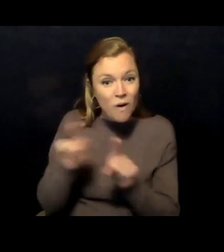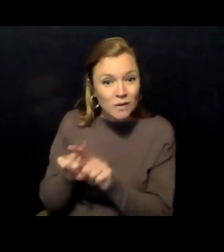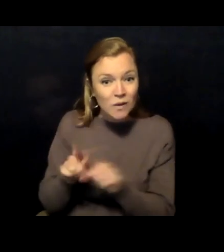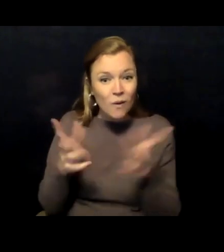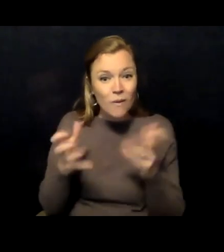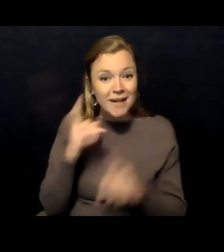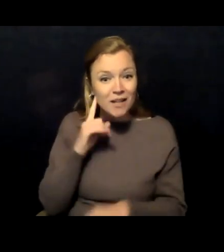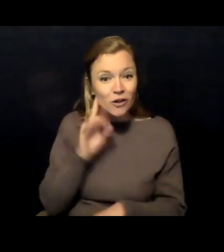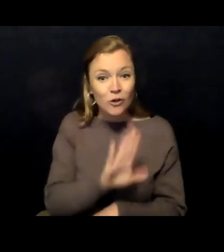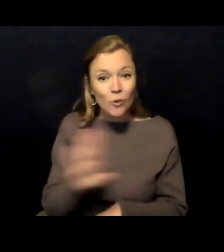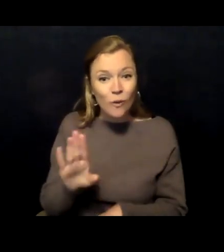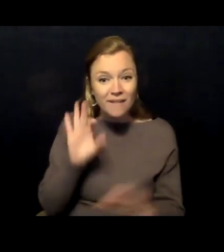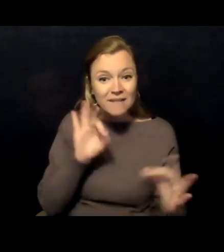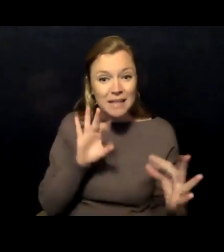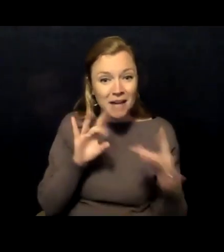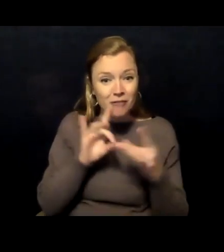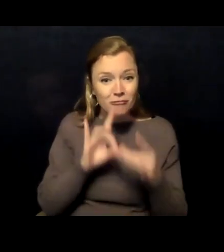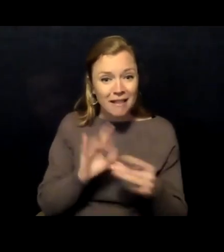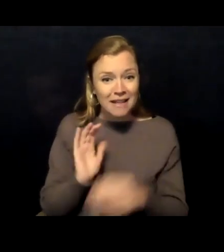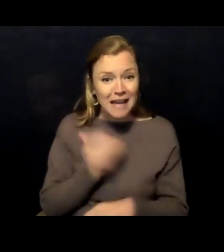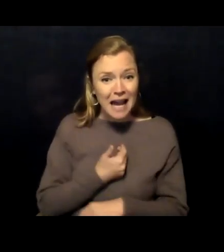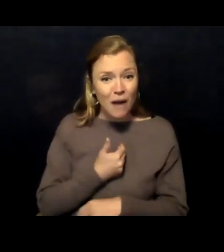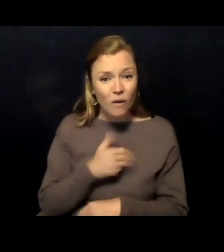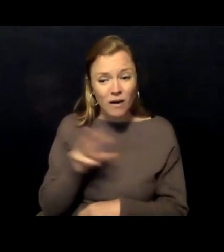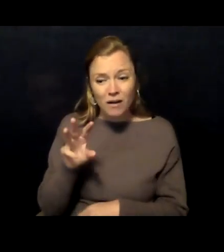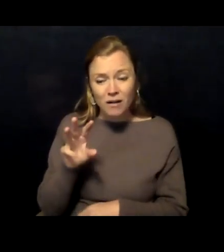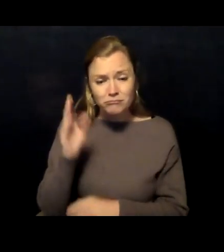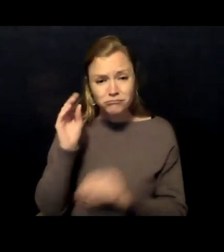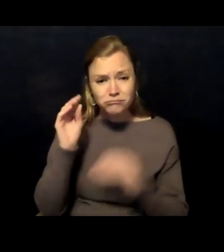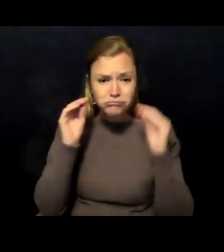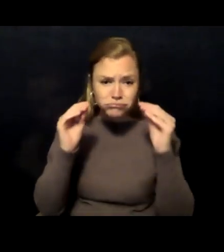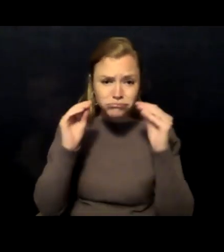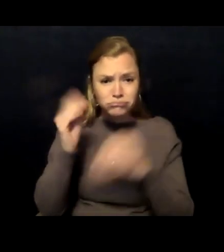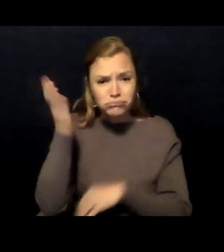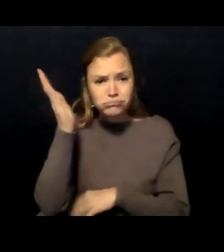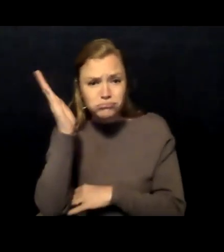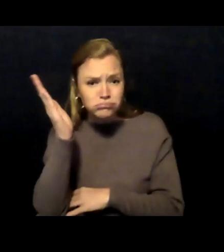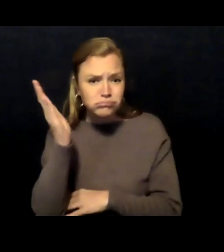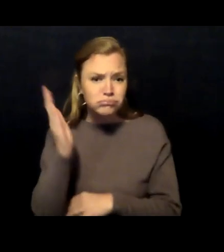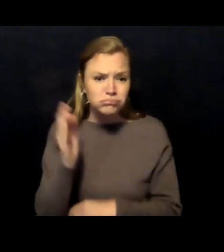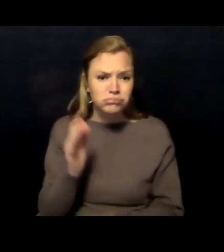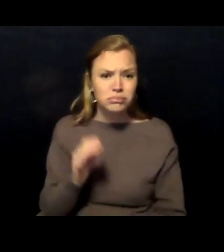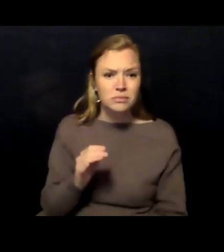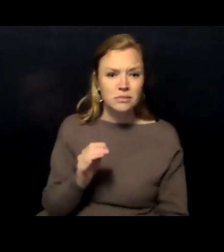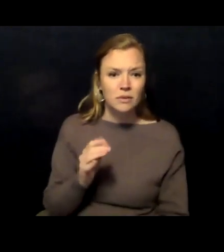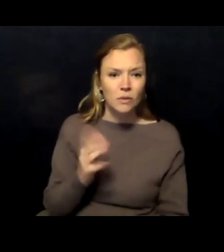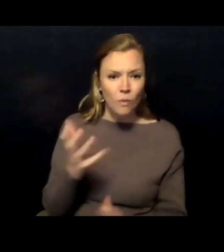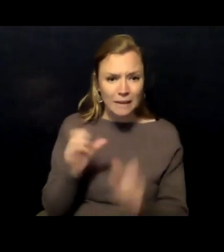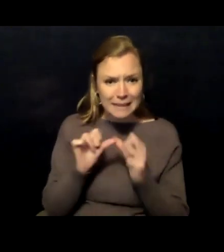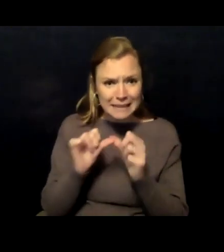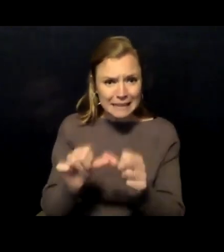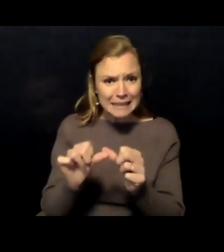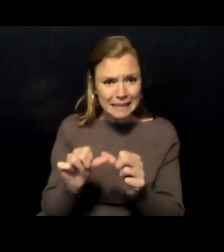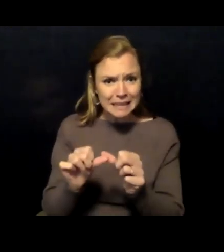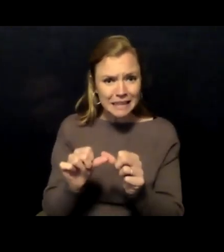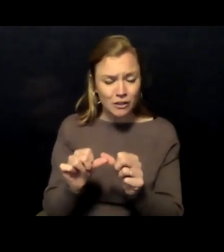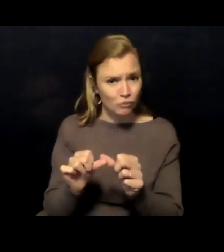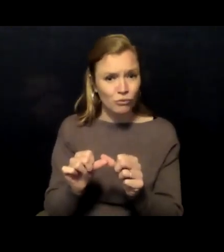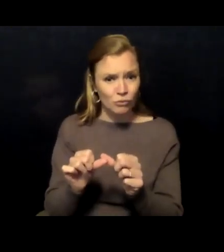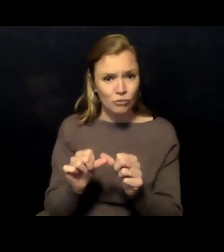on this webinar so that we can continue to learn and grow. So when you close out of this webinar, a